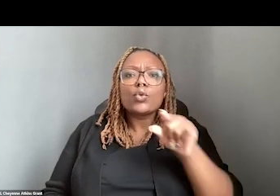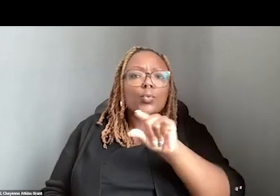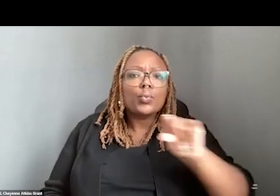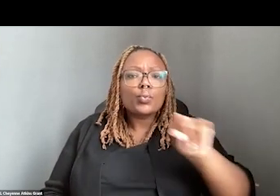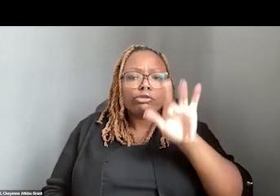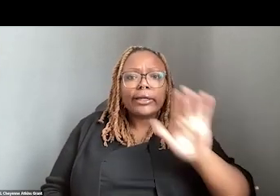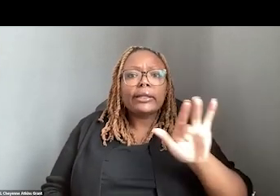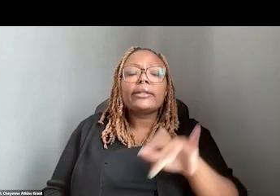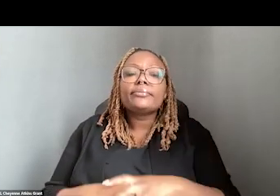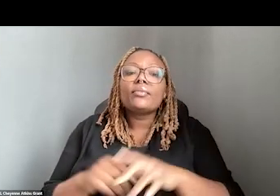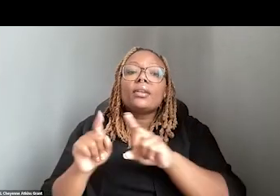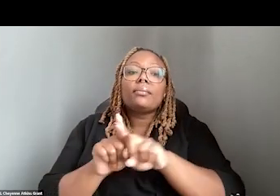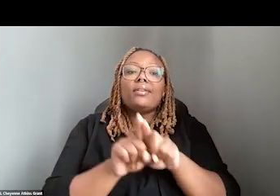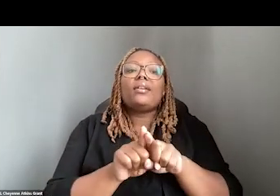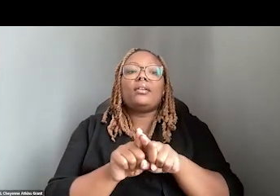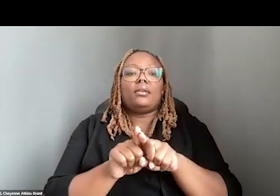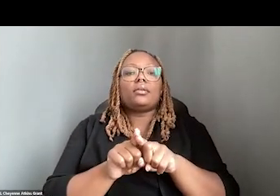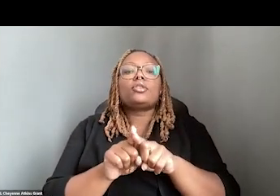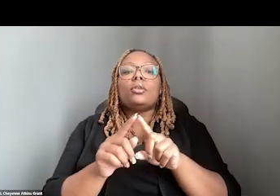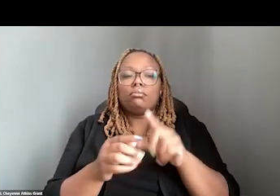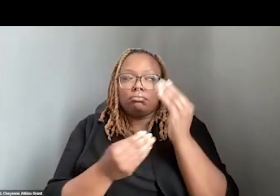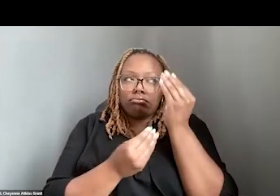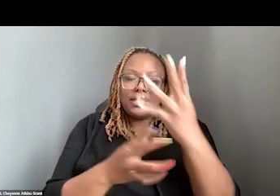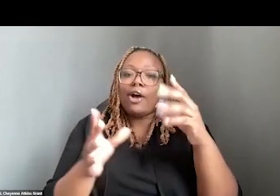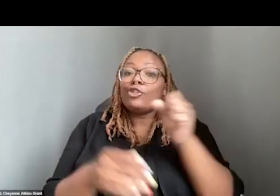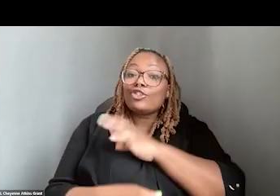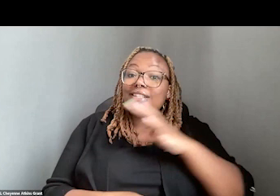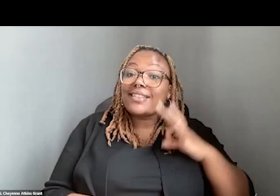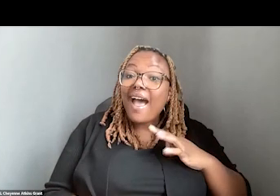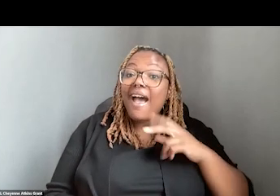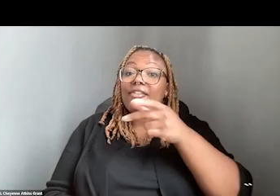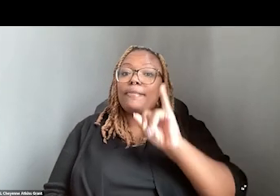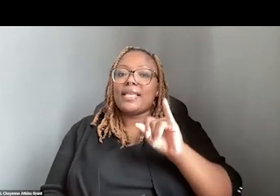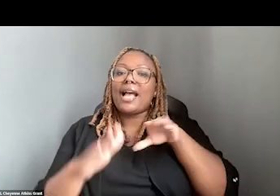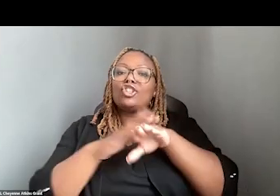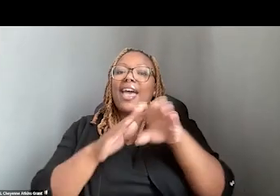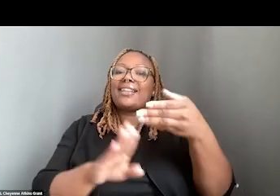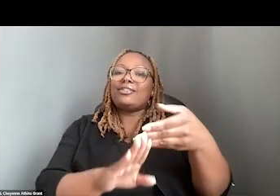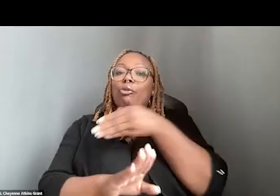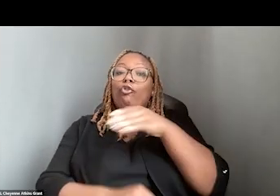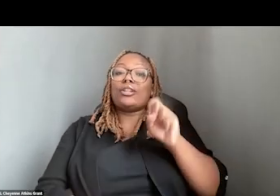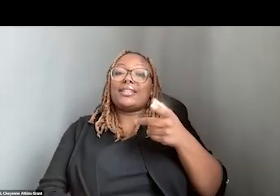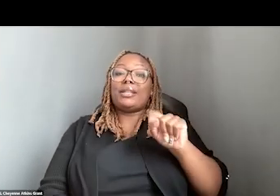Please go ahead, instruct your staff, instruct your PIs to access this before September 29th.